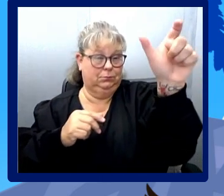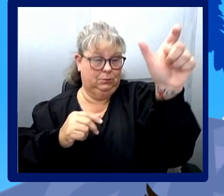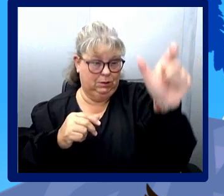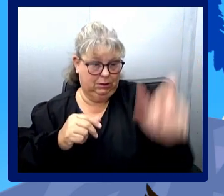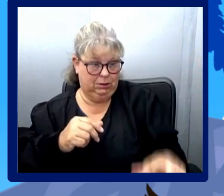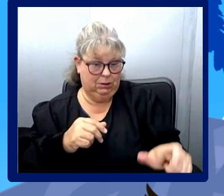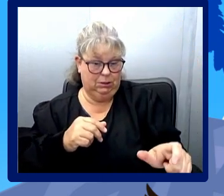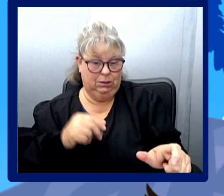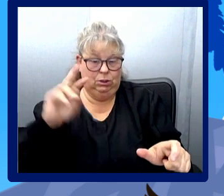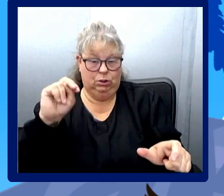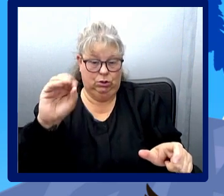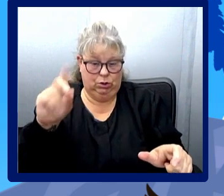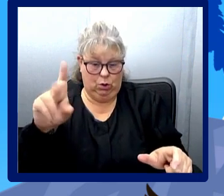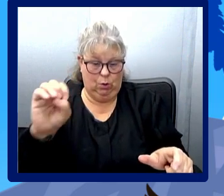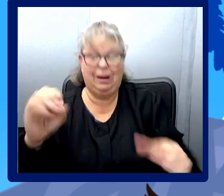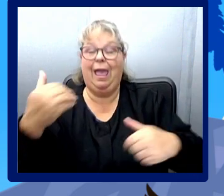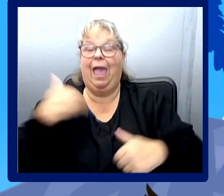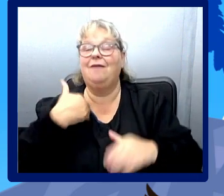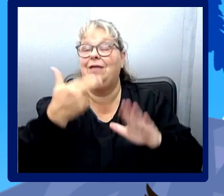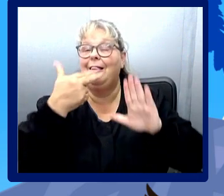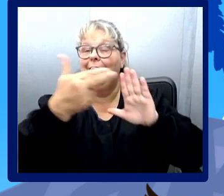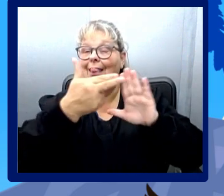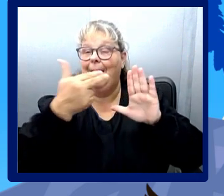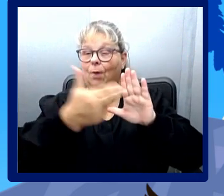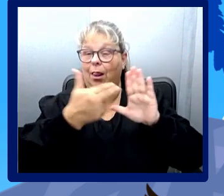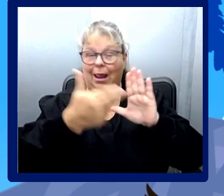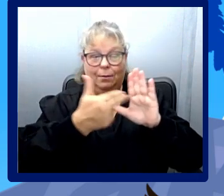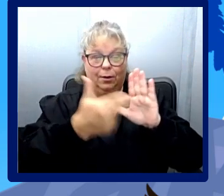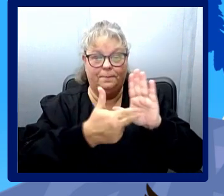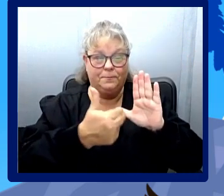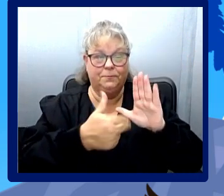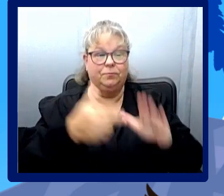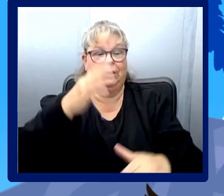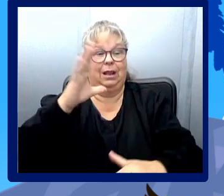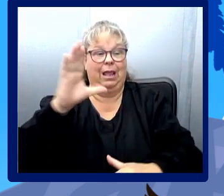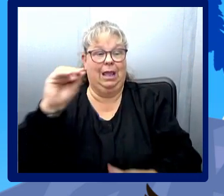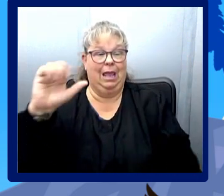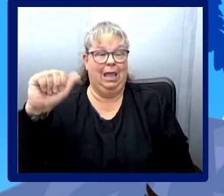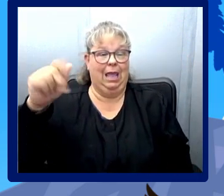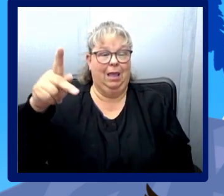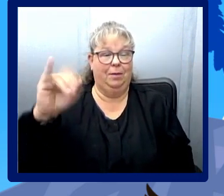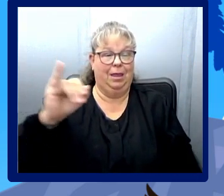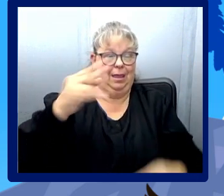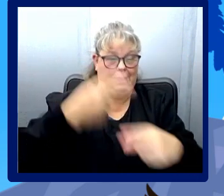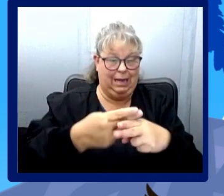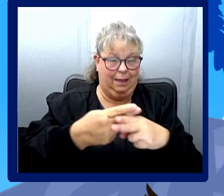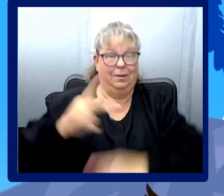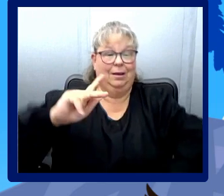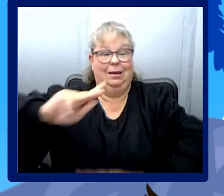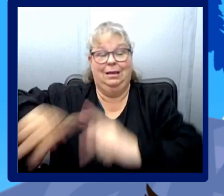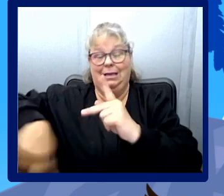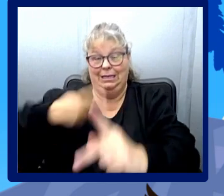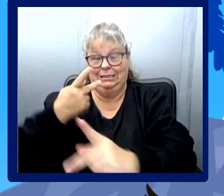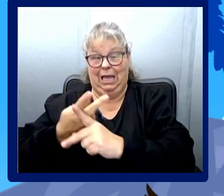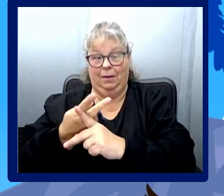Interestingly and happily, there's both a place for placeholder text and for help text.